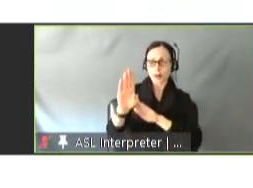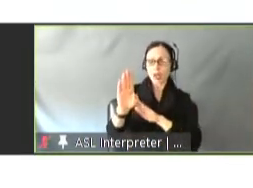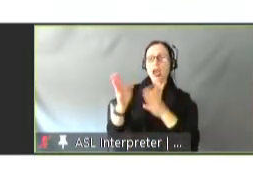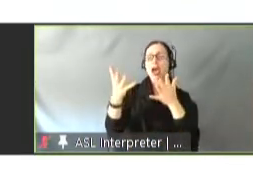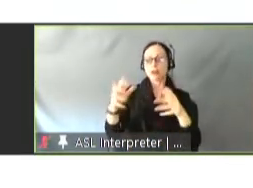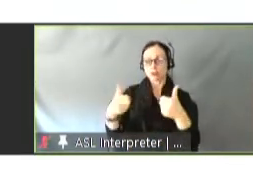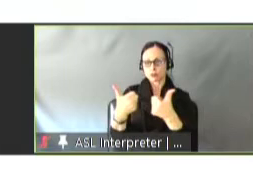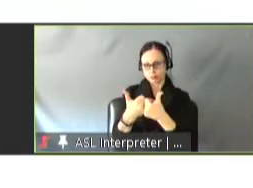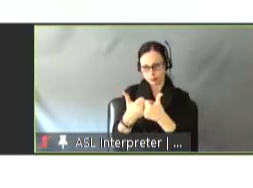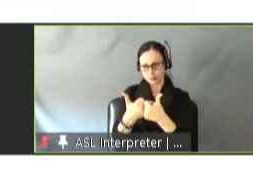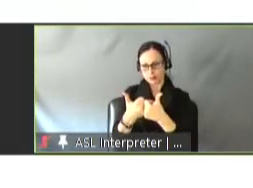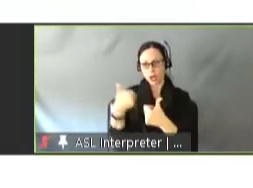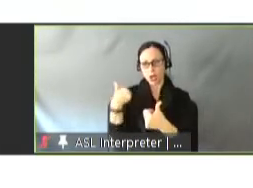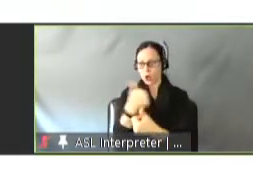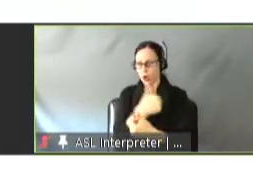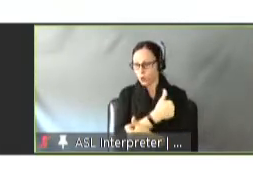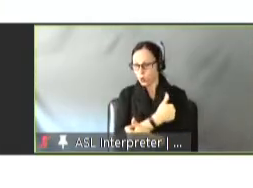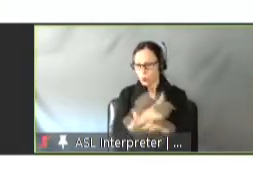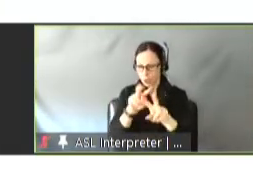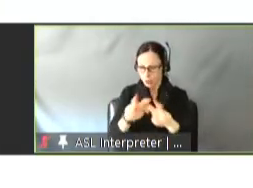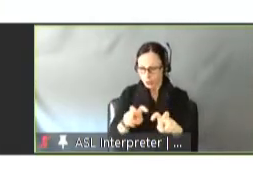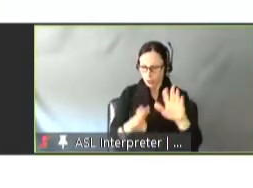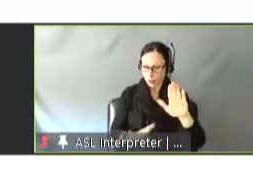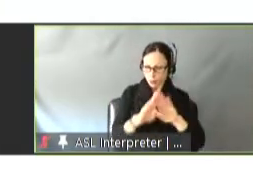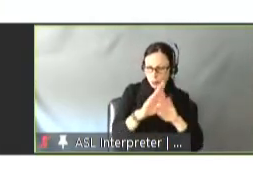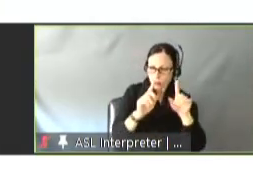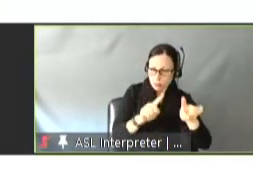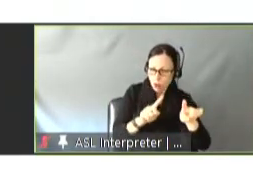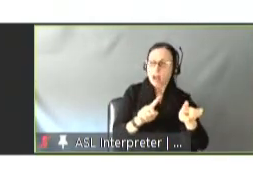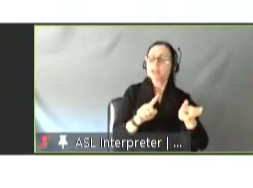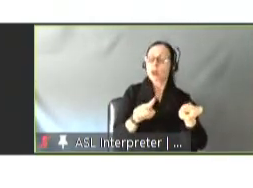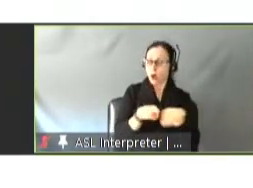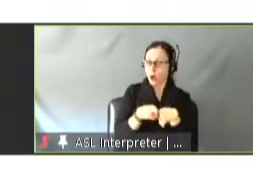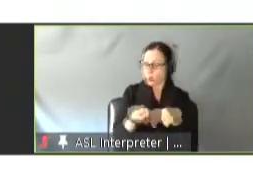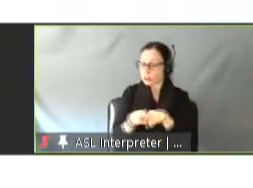And we didn't just look at the spike-specific responses, but next, we also looked at the